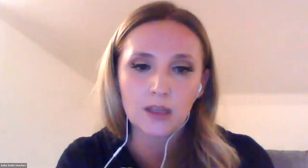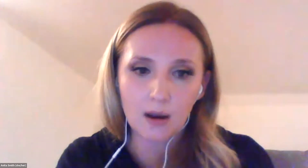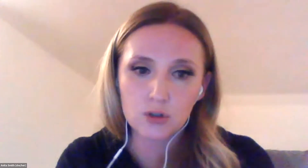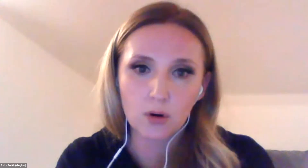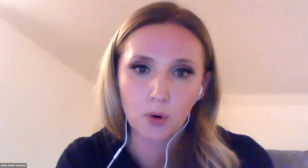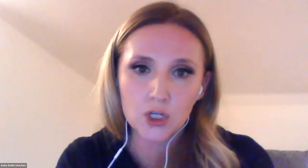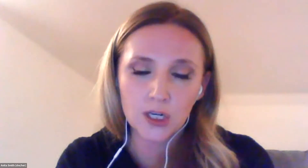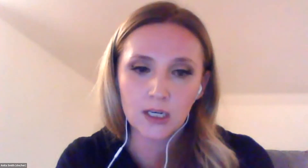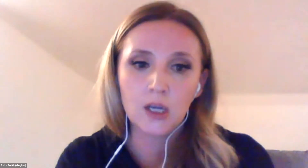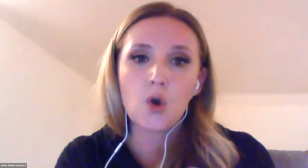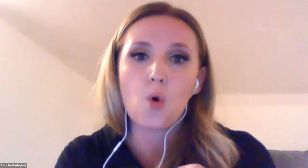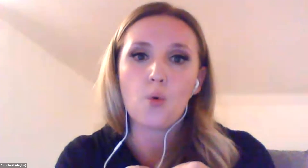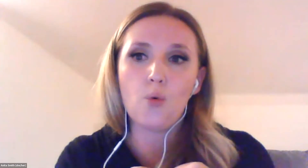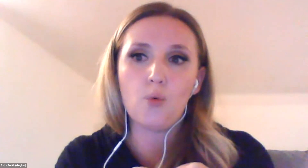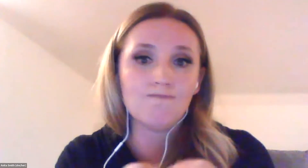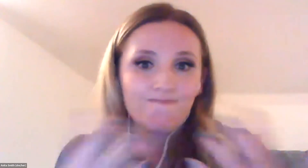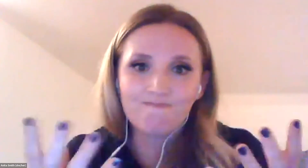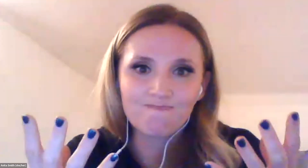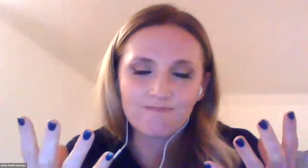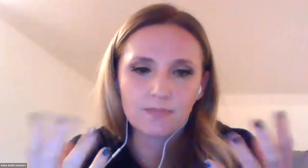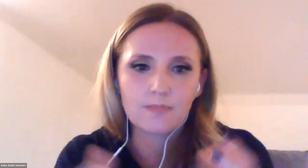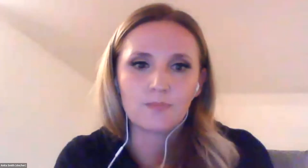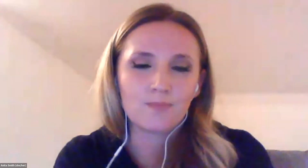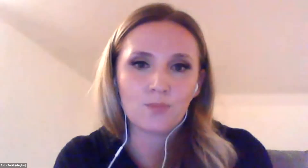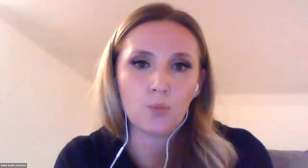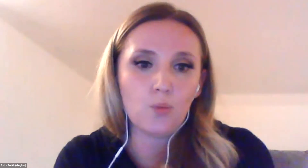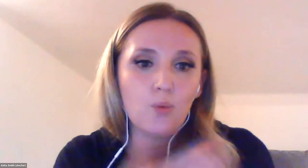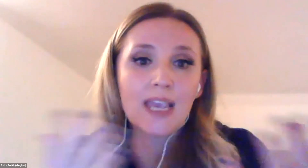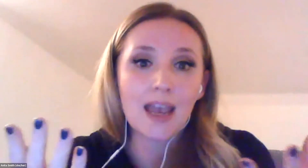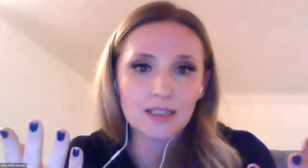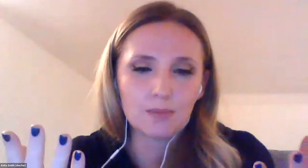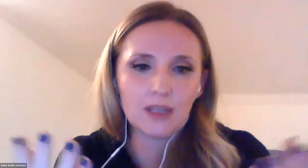by the outdoor portion, we can't be the support system